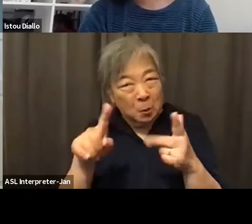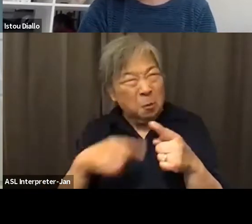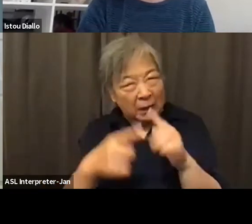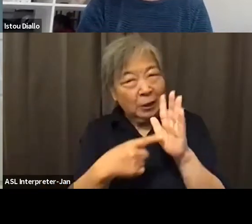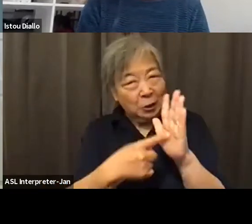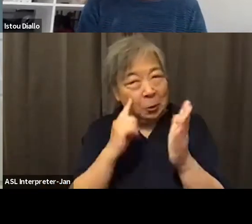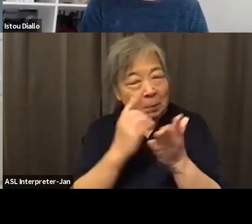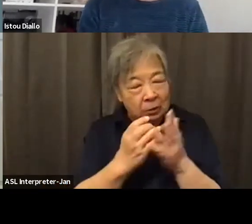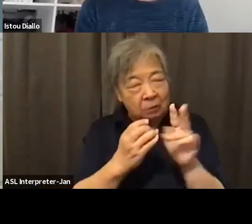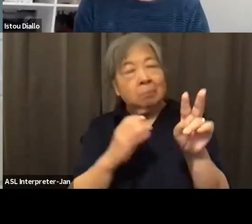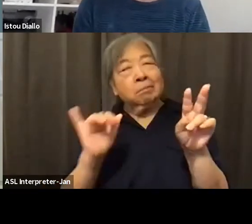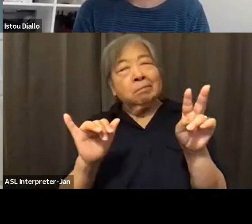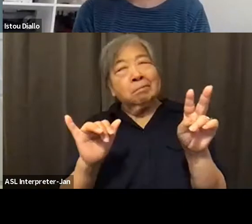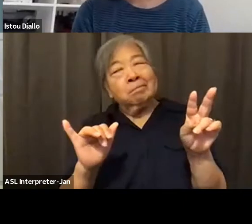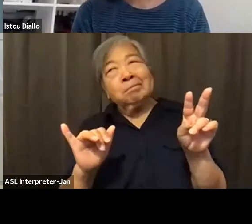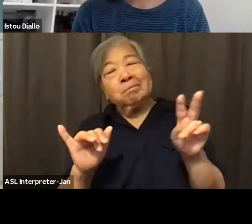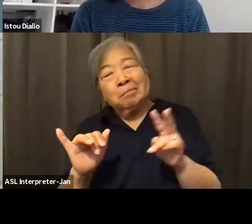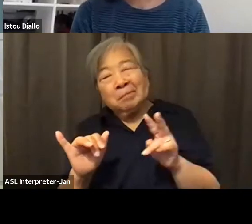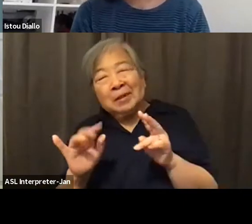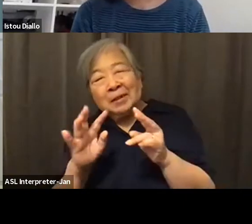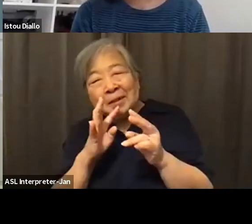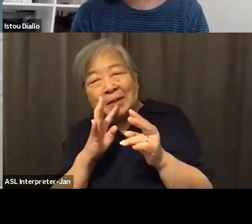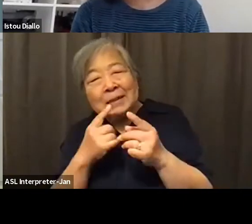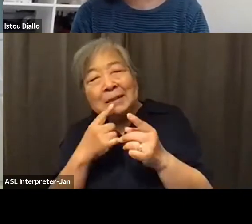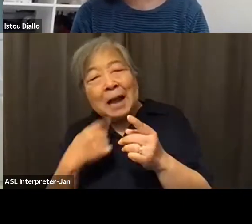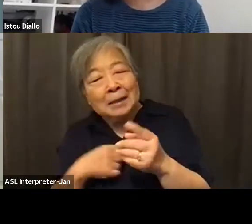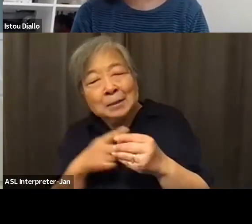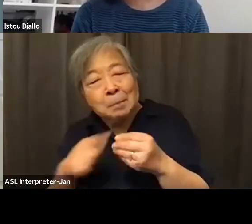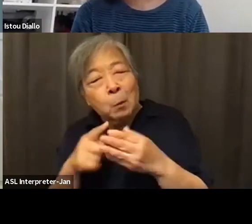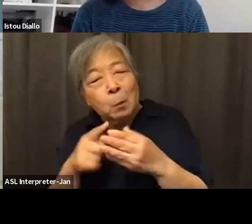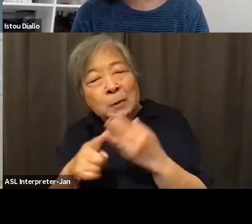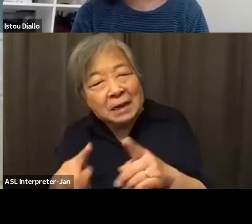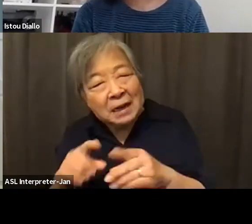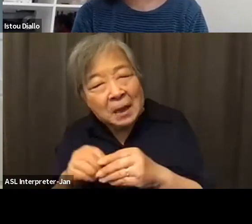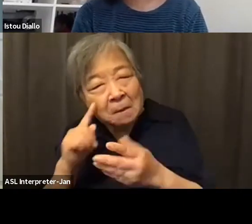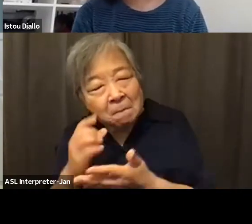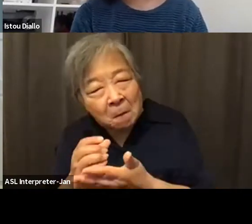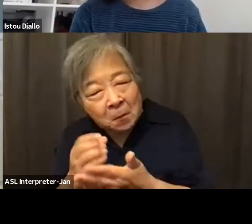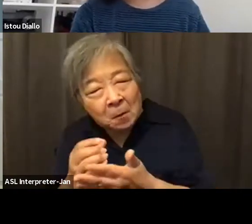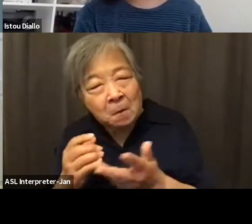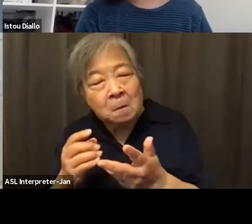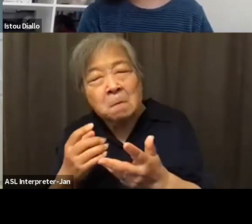tell us what's going on in the photo, what does it look like, and is there a story behind it?